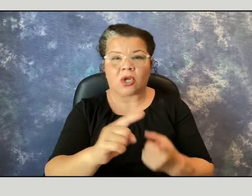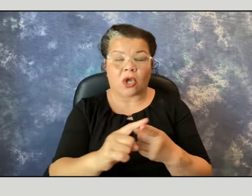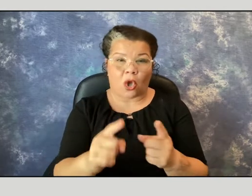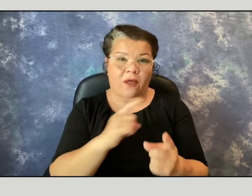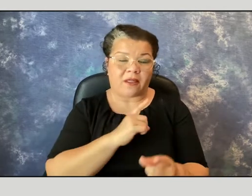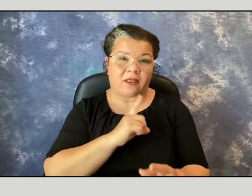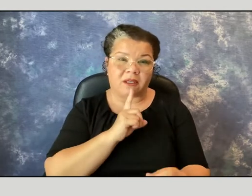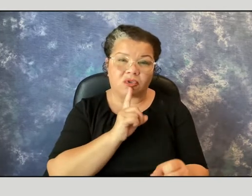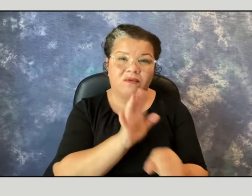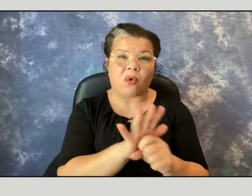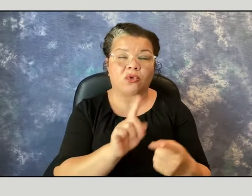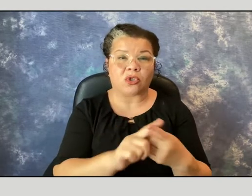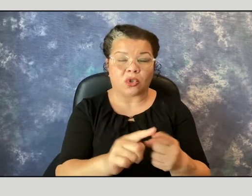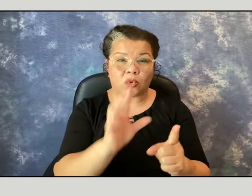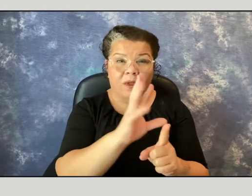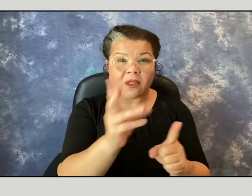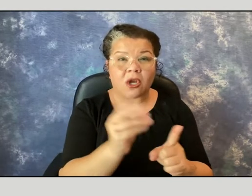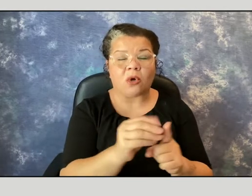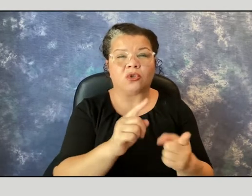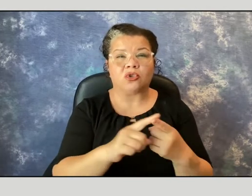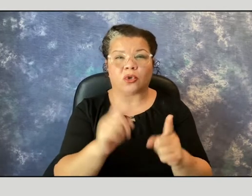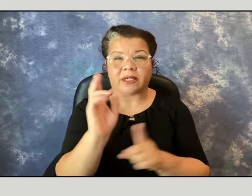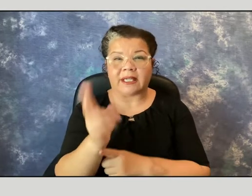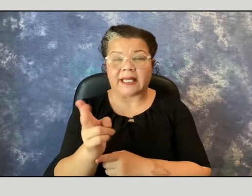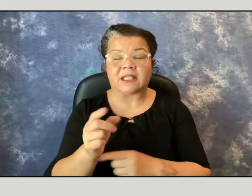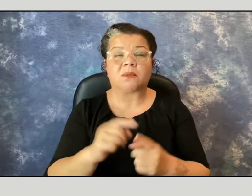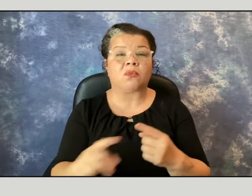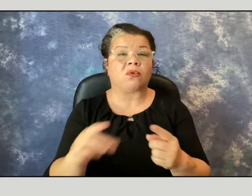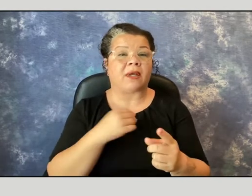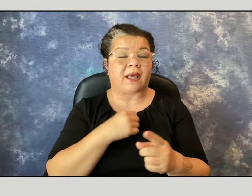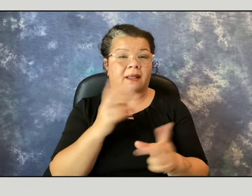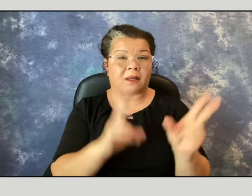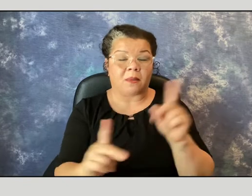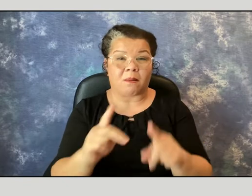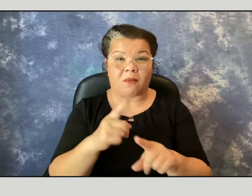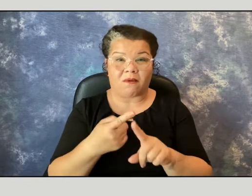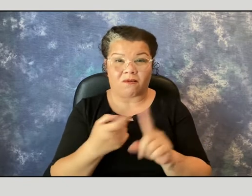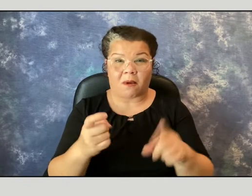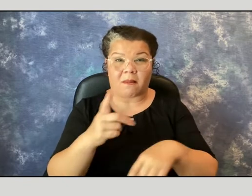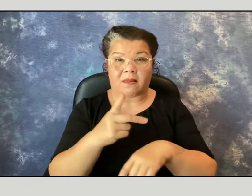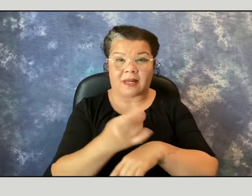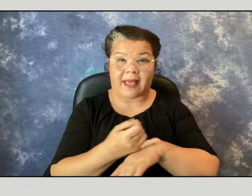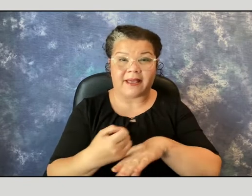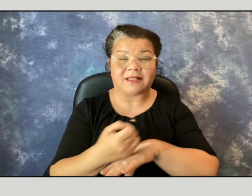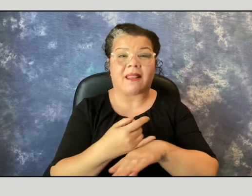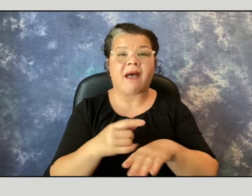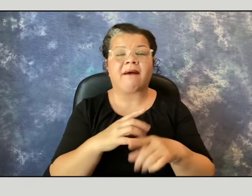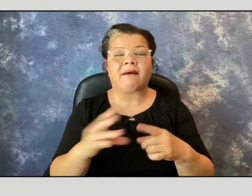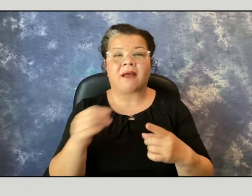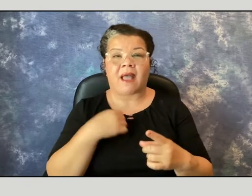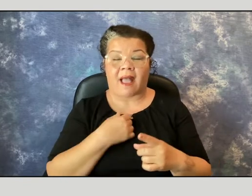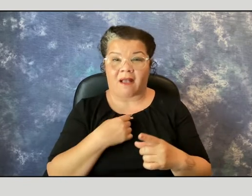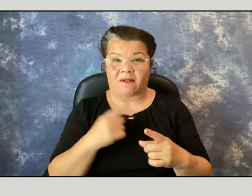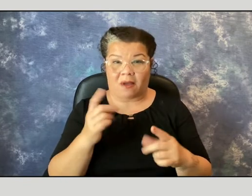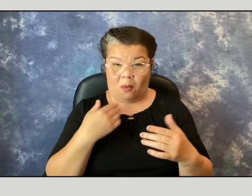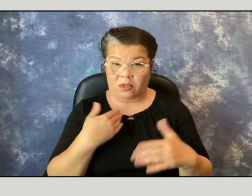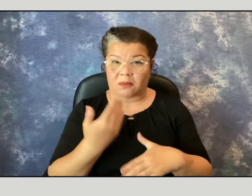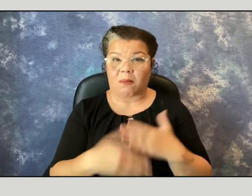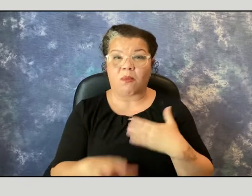and history of la isla and its diaspora. As someone born to Harlemites in Harlem, USA,